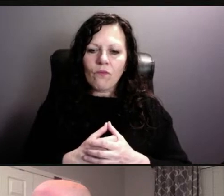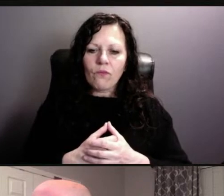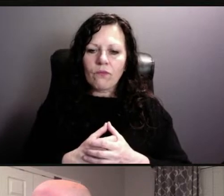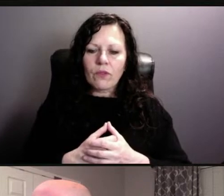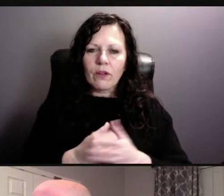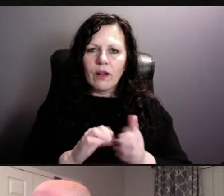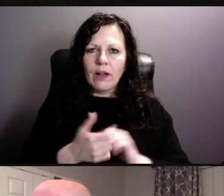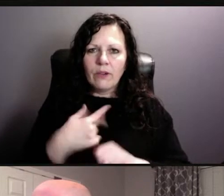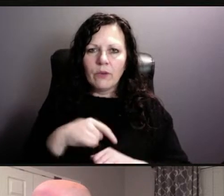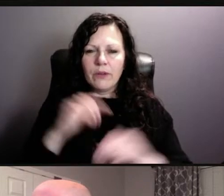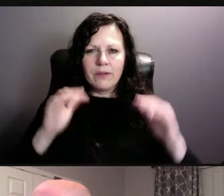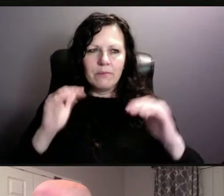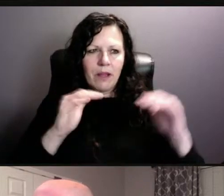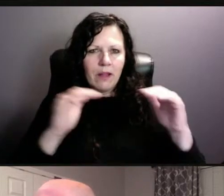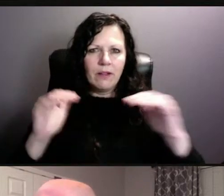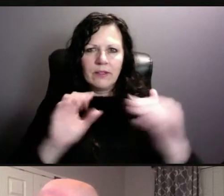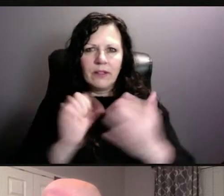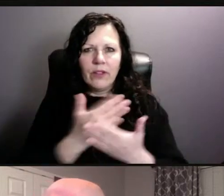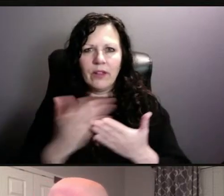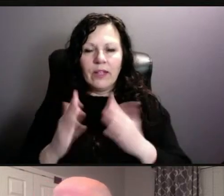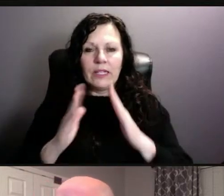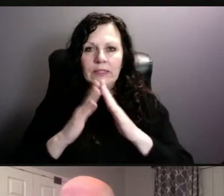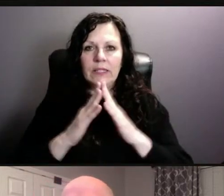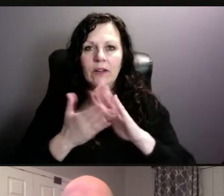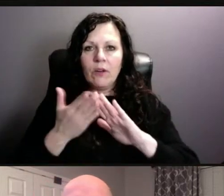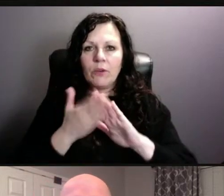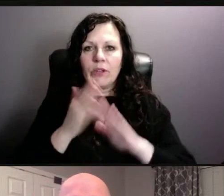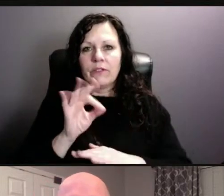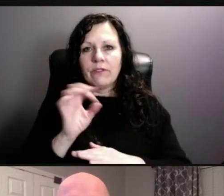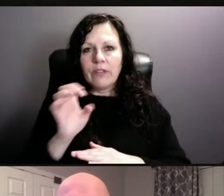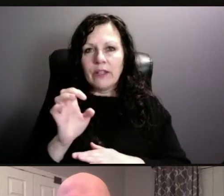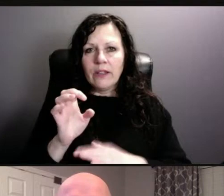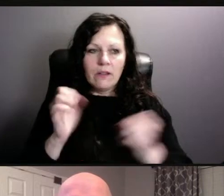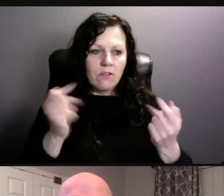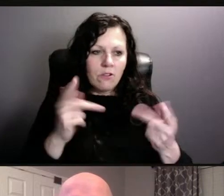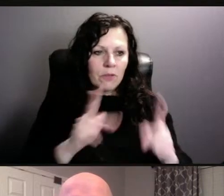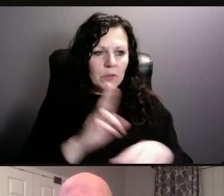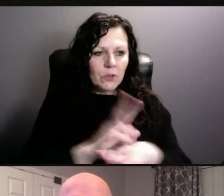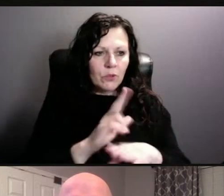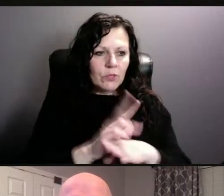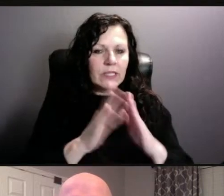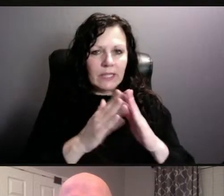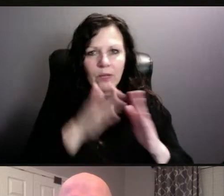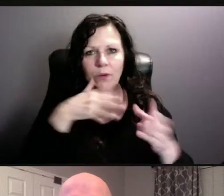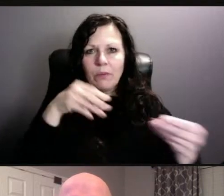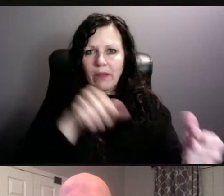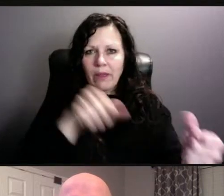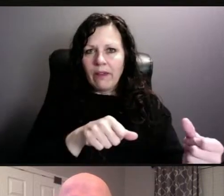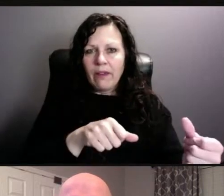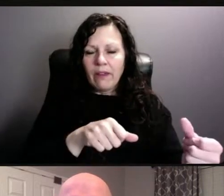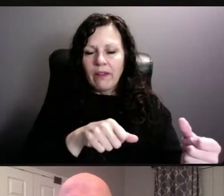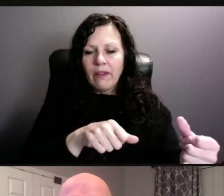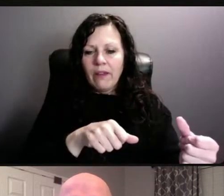ALREADY. SO THAT'S WHY I'M THINKING BASED ON MY CONCERN. SO HOW DO WE MAKE.